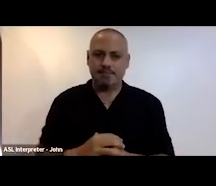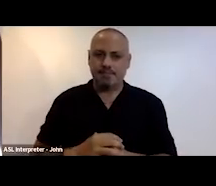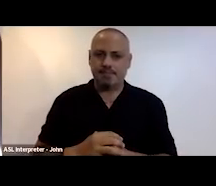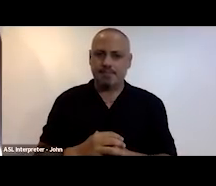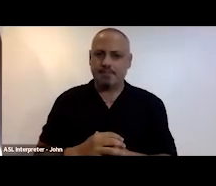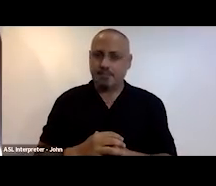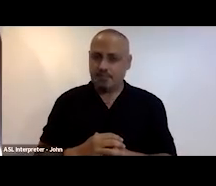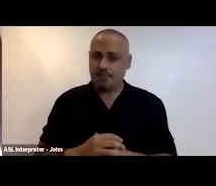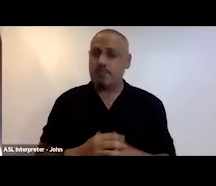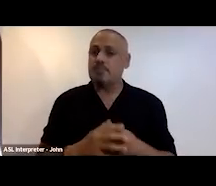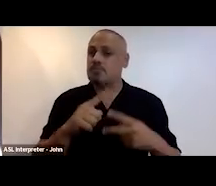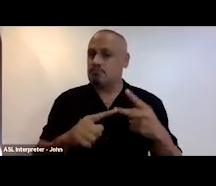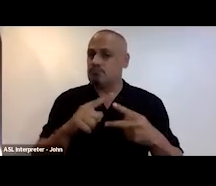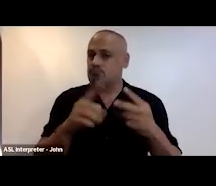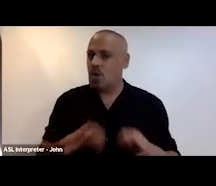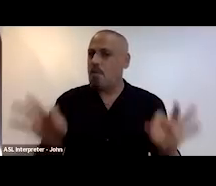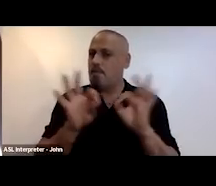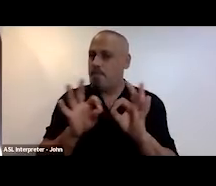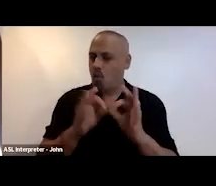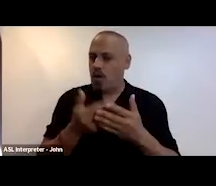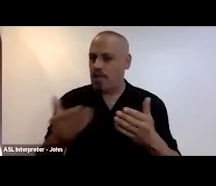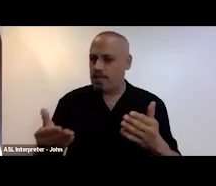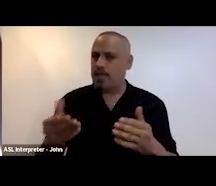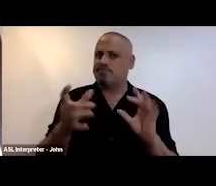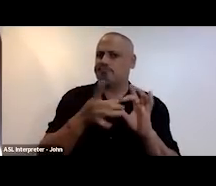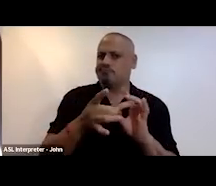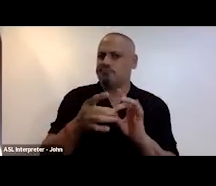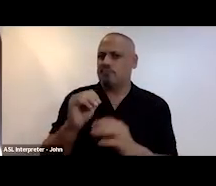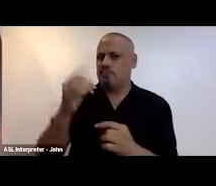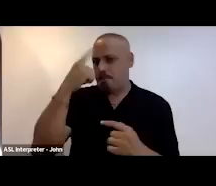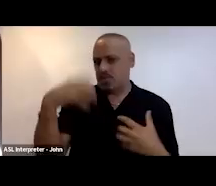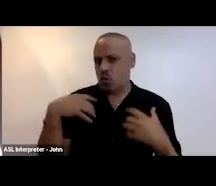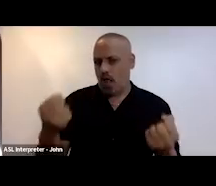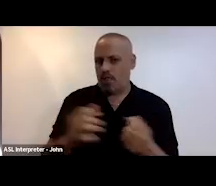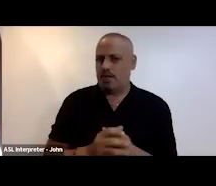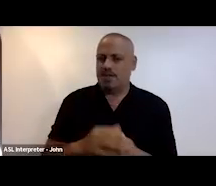So there are two really important things really to mental health that I just didn't talk about yet